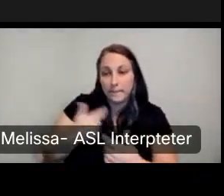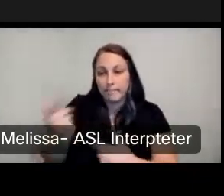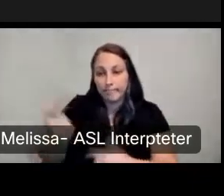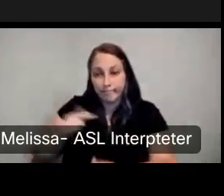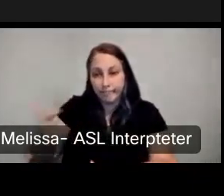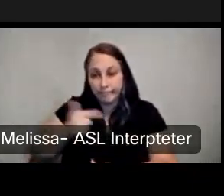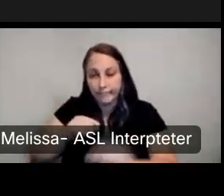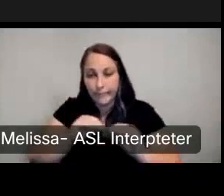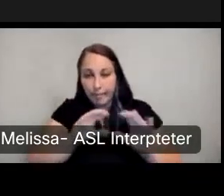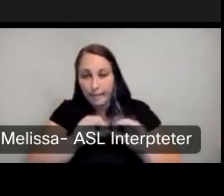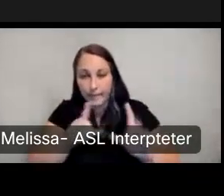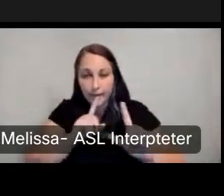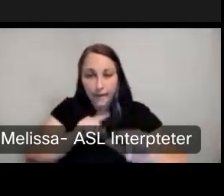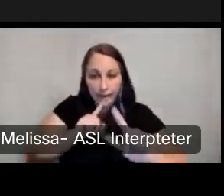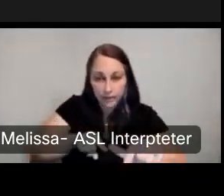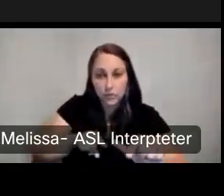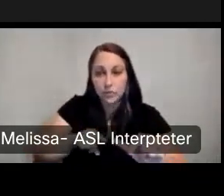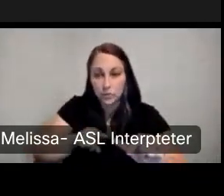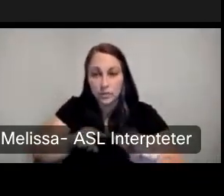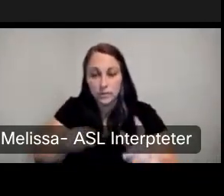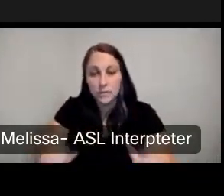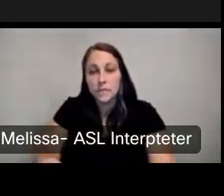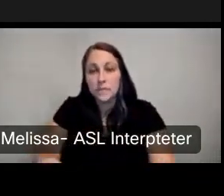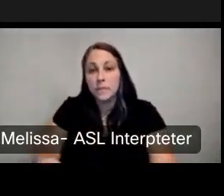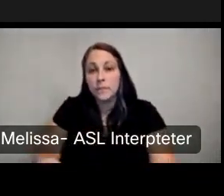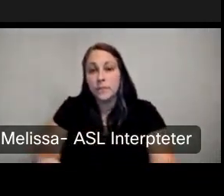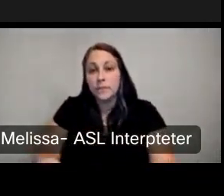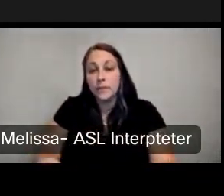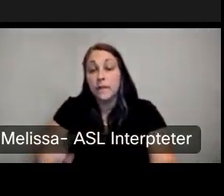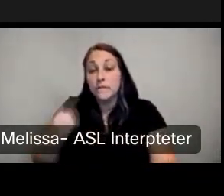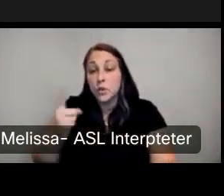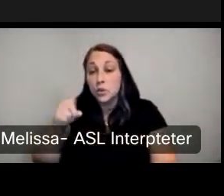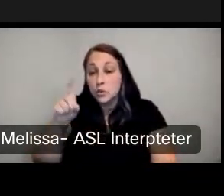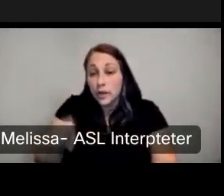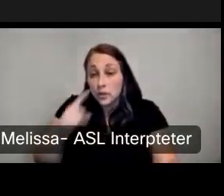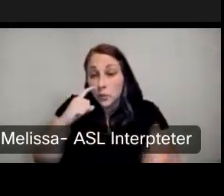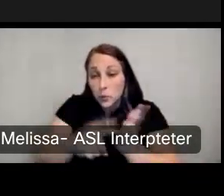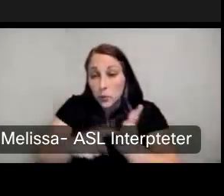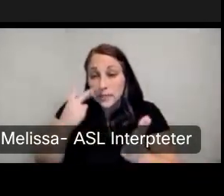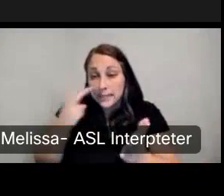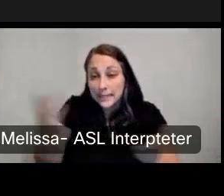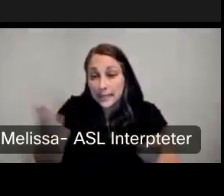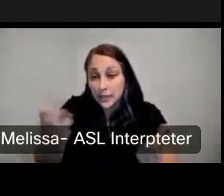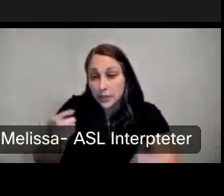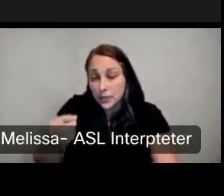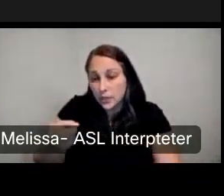answering any questions the first question I share on the chat was for the Georgetown Union Station